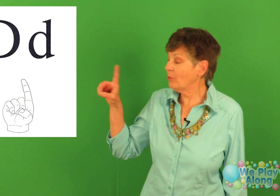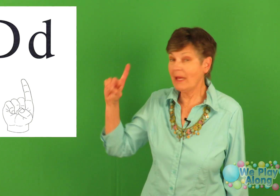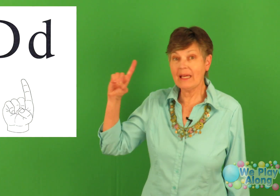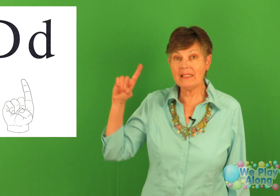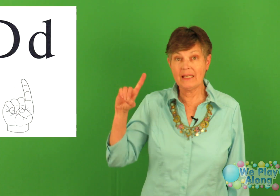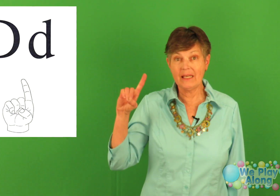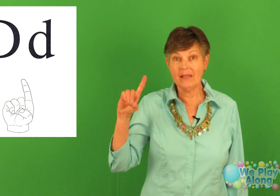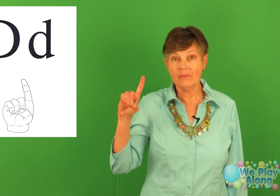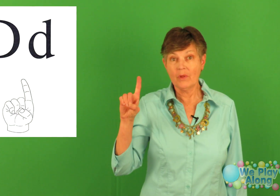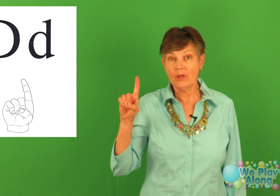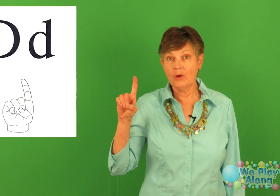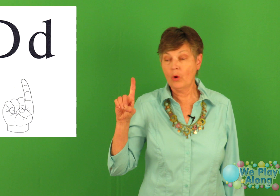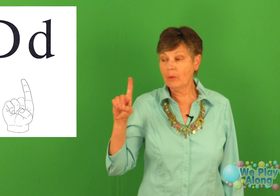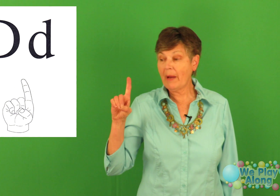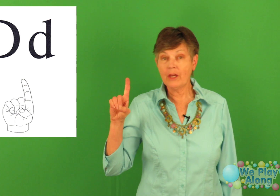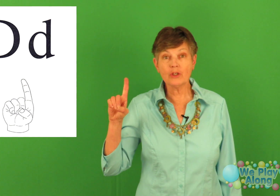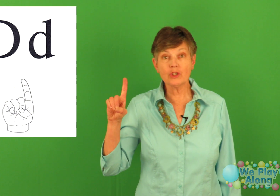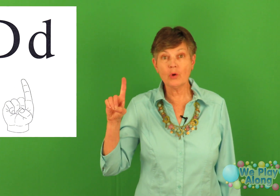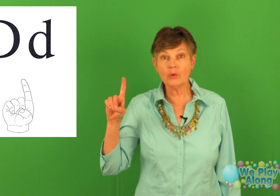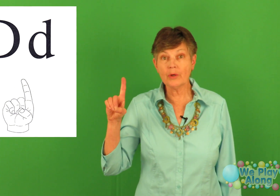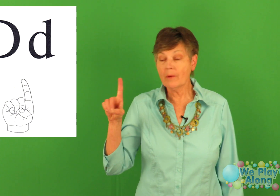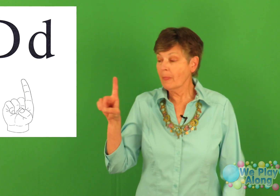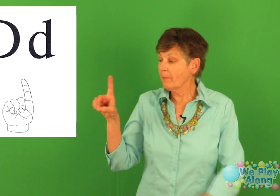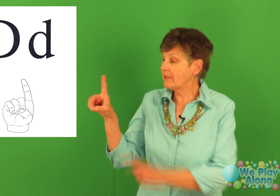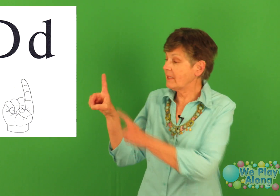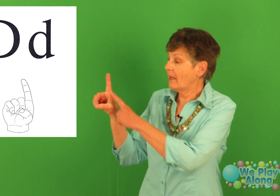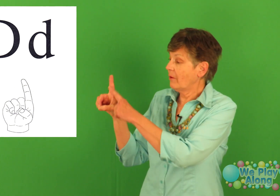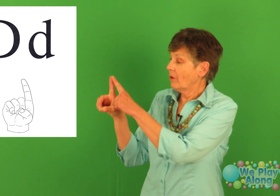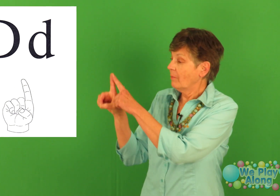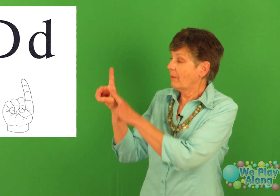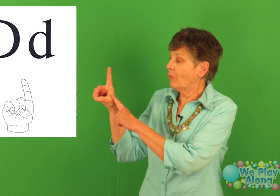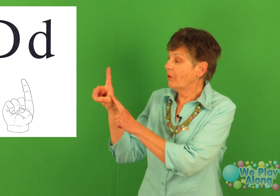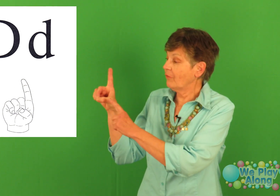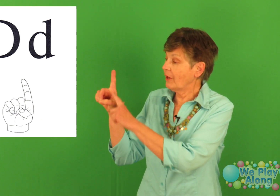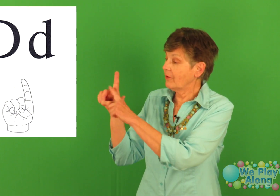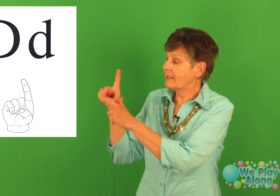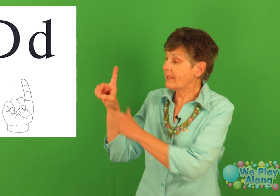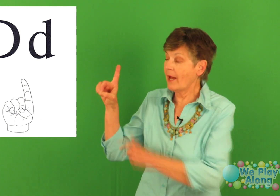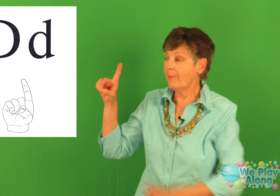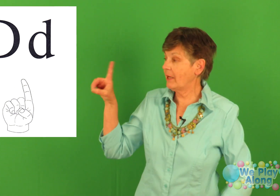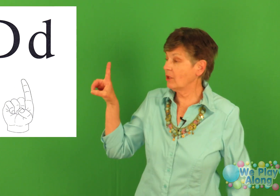make a D you'd hold it by your shoulder but see how my pointer finger is up and